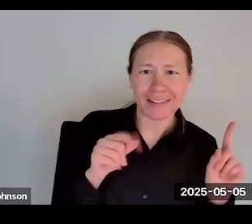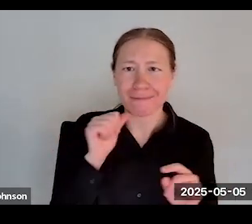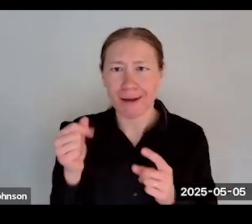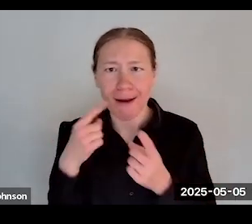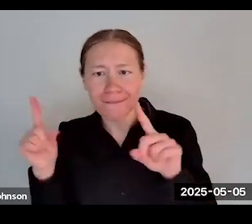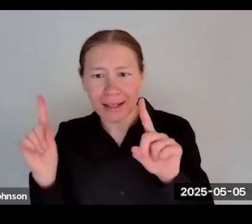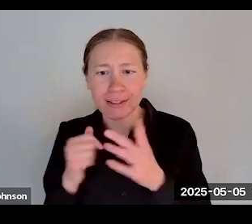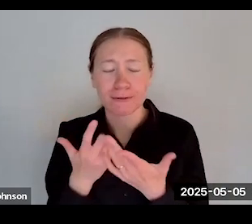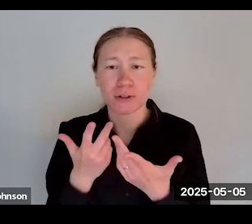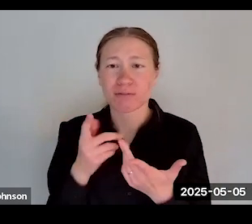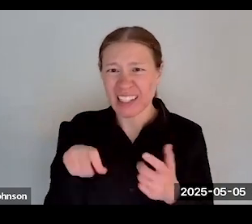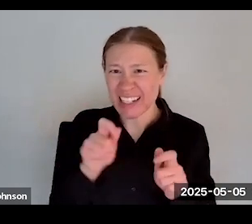and is there a change needed?